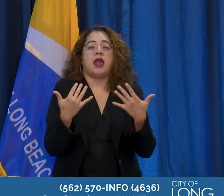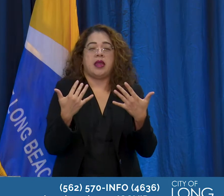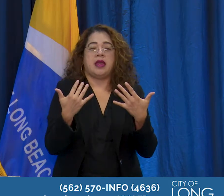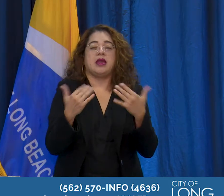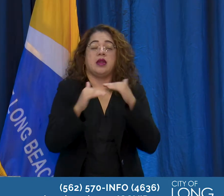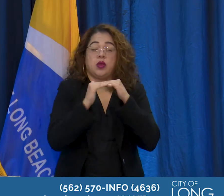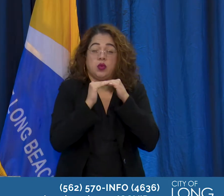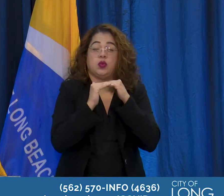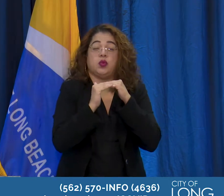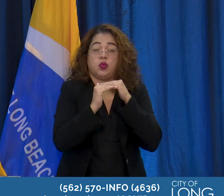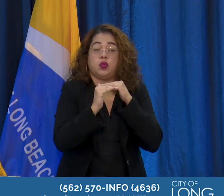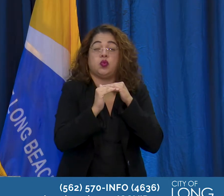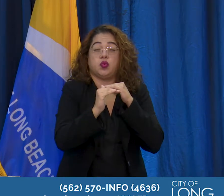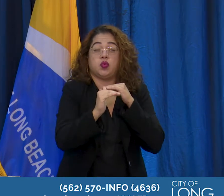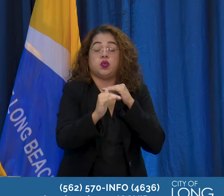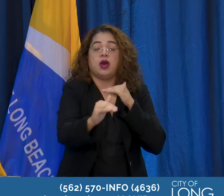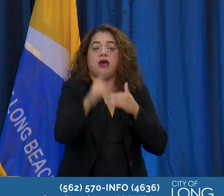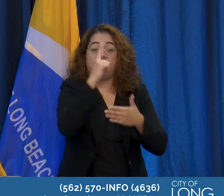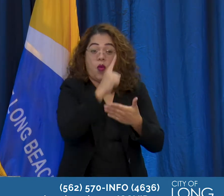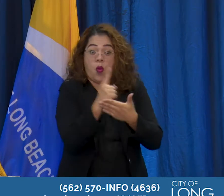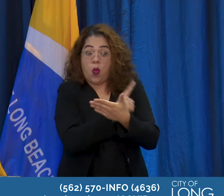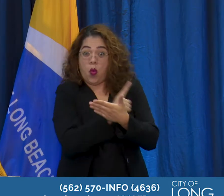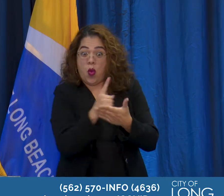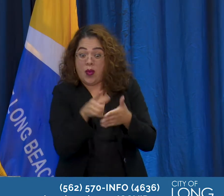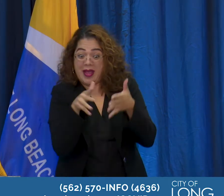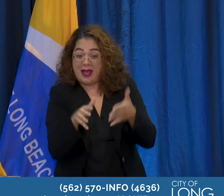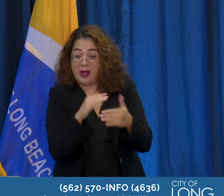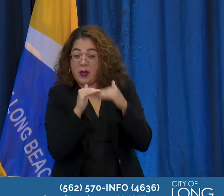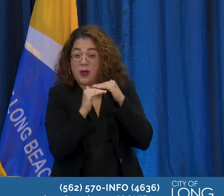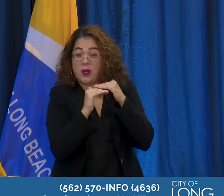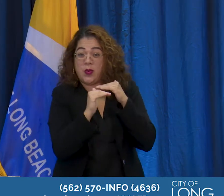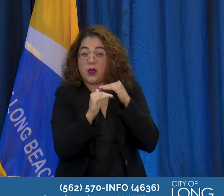And that's the way the county sets, the state and the county set the rules.